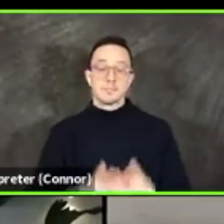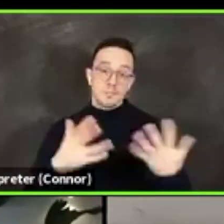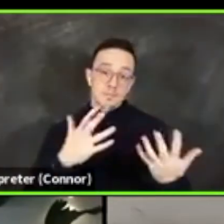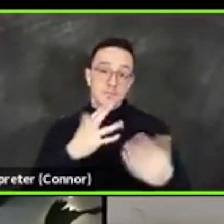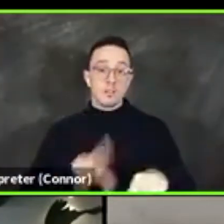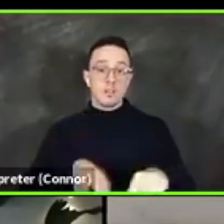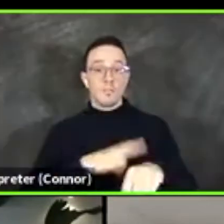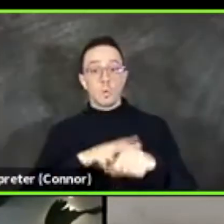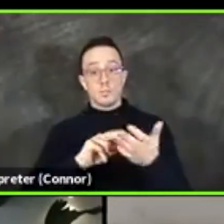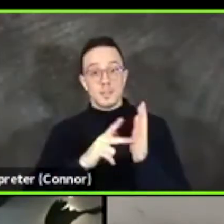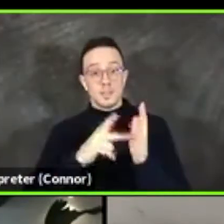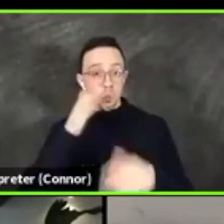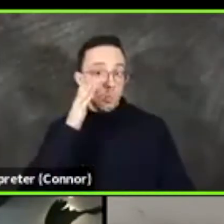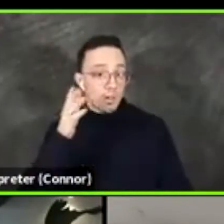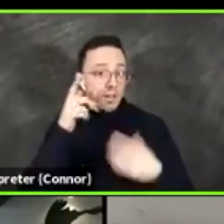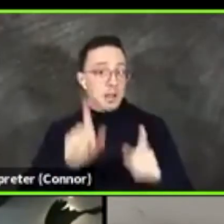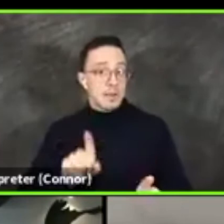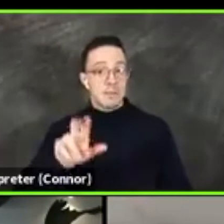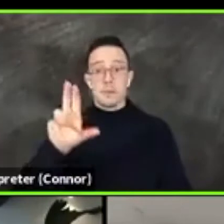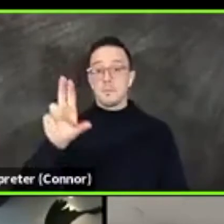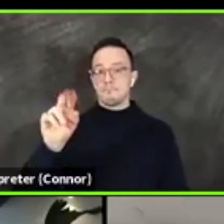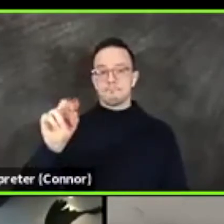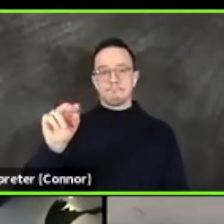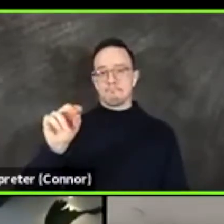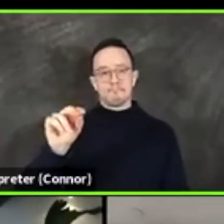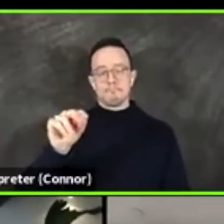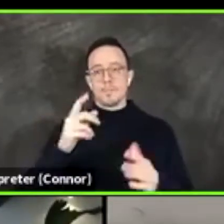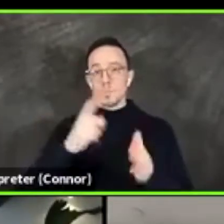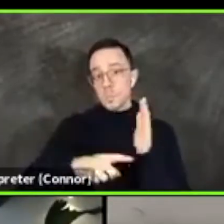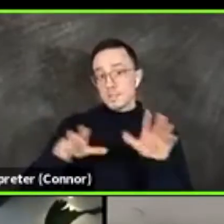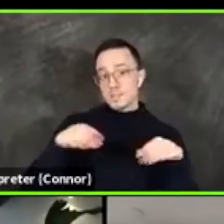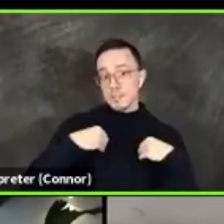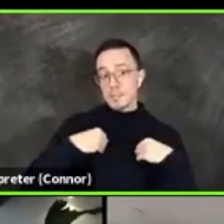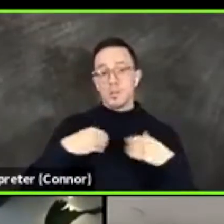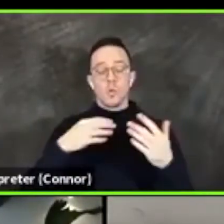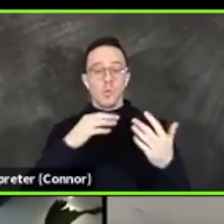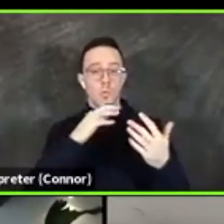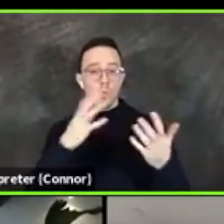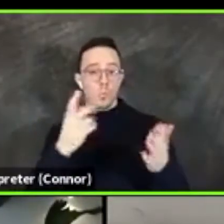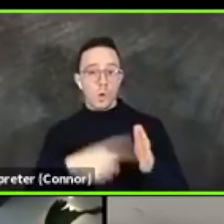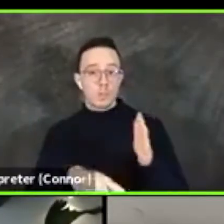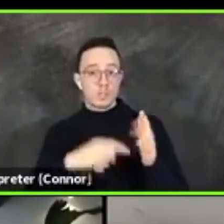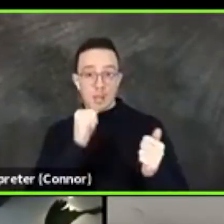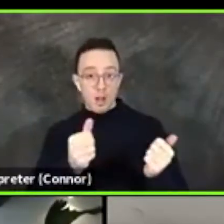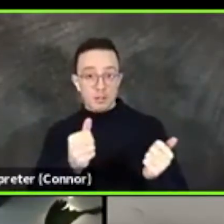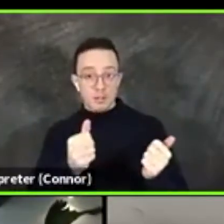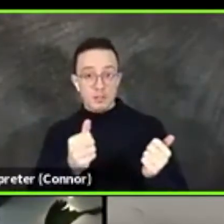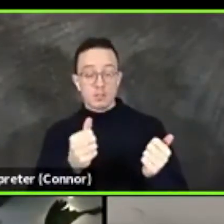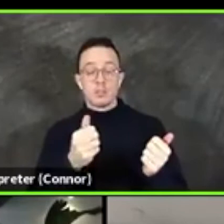AND RIDING THAT KIND OF LINE BETWEEN WHAT IS ACCEPTABLE, WHAT IS SOMETIMES HUMOR OVERTAKES